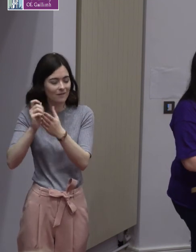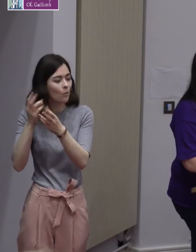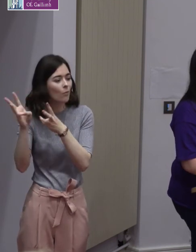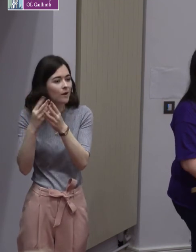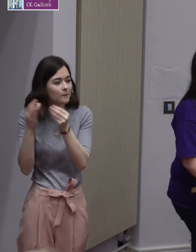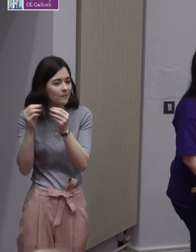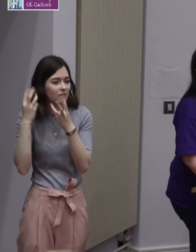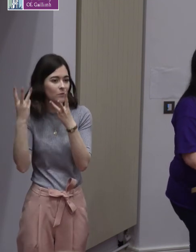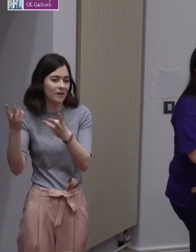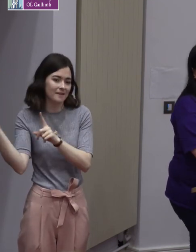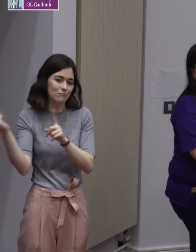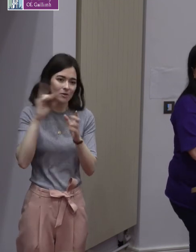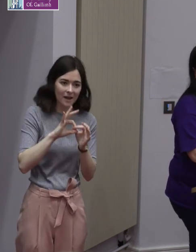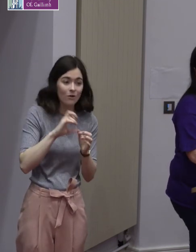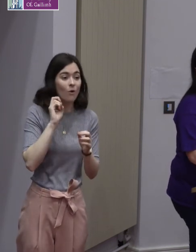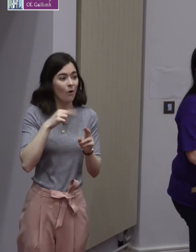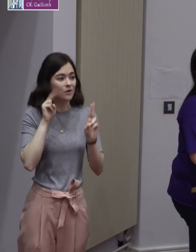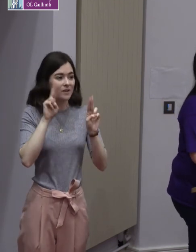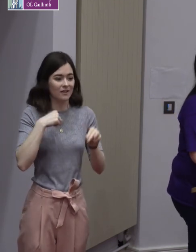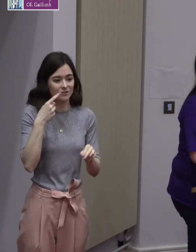work on some on during the week, I do it there in the room.